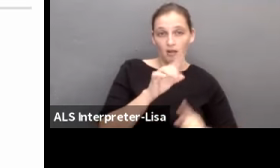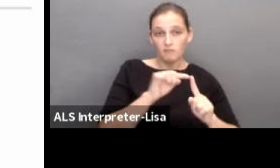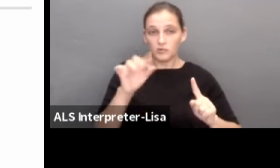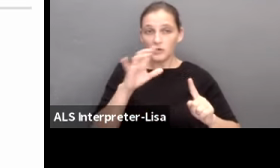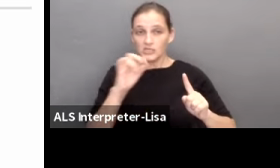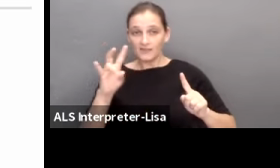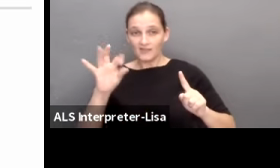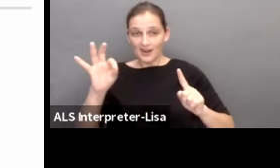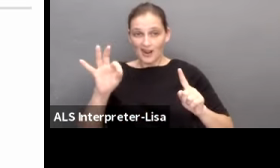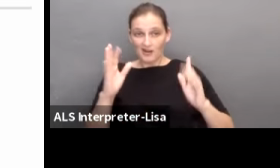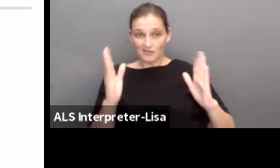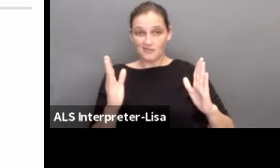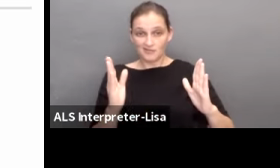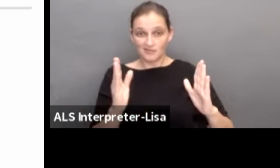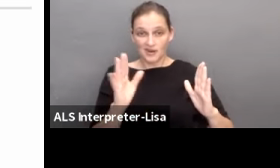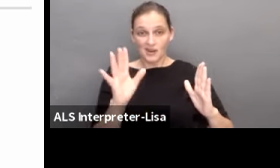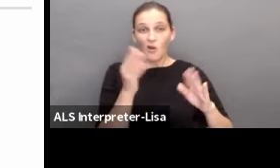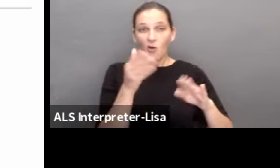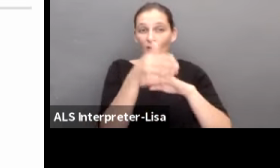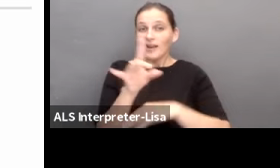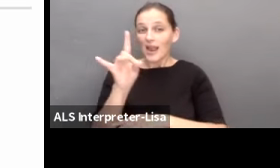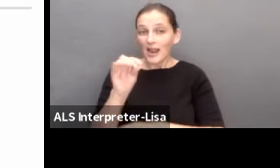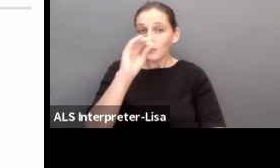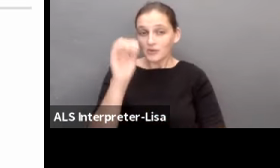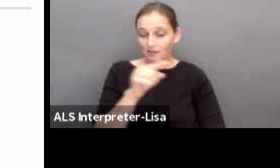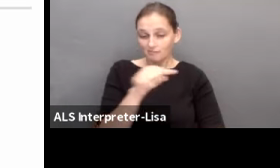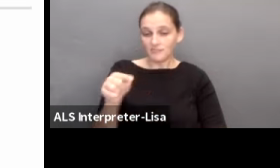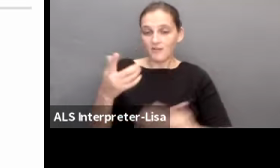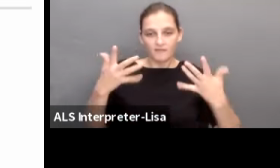80% of that population has been fully vaccinated